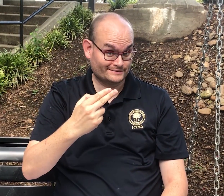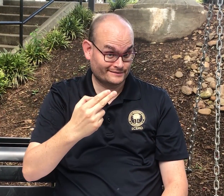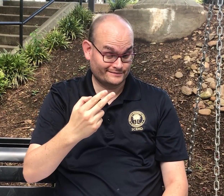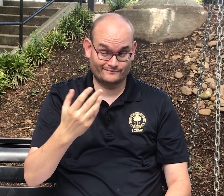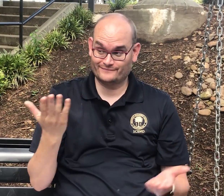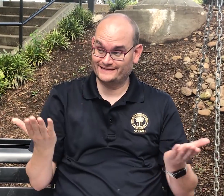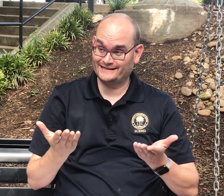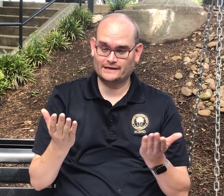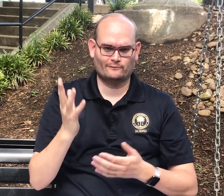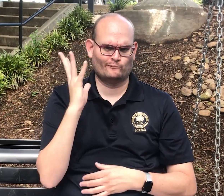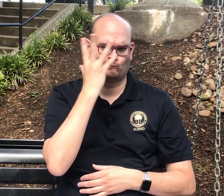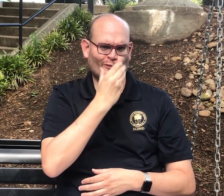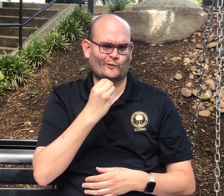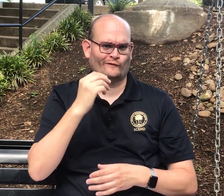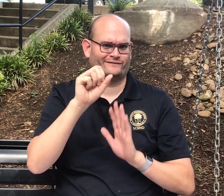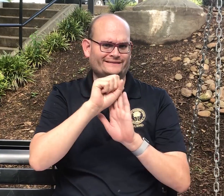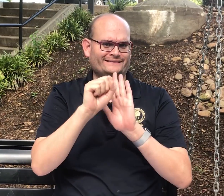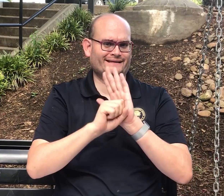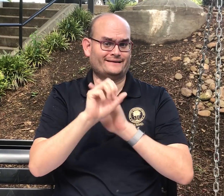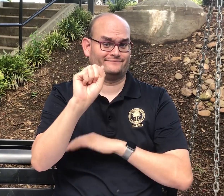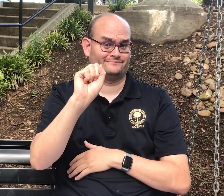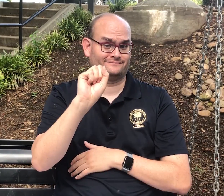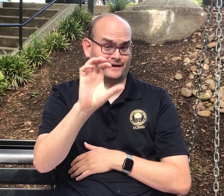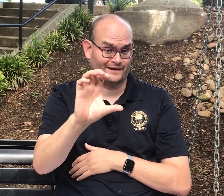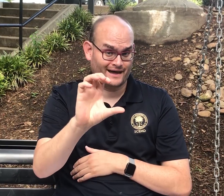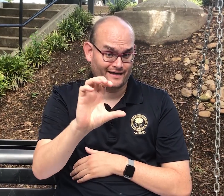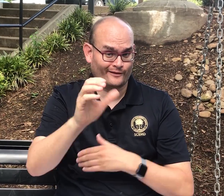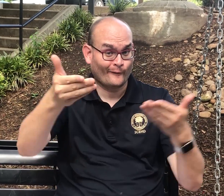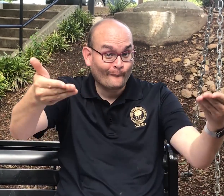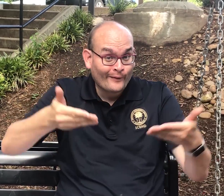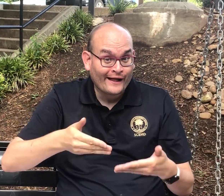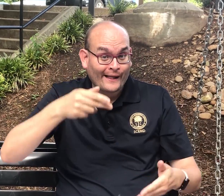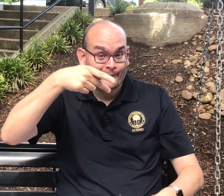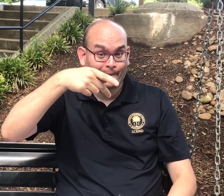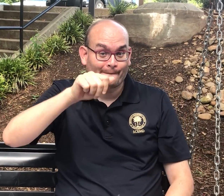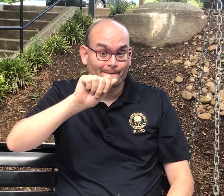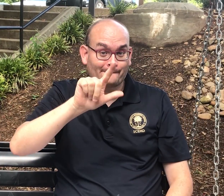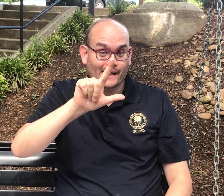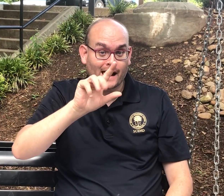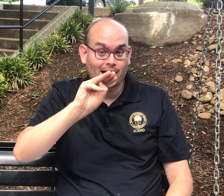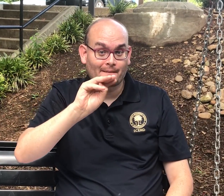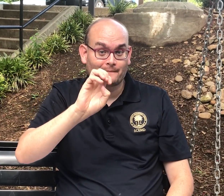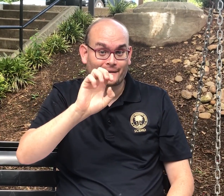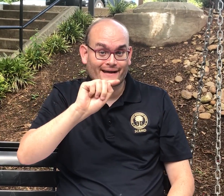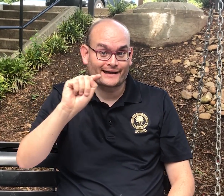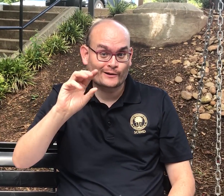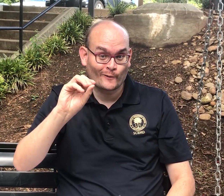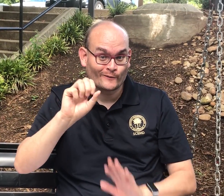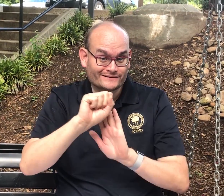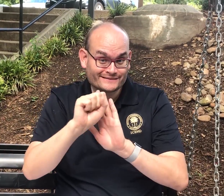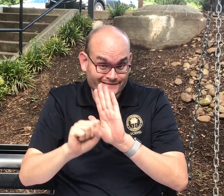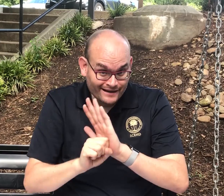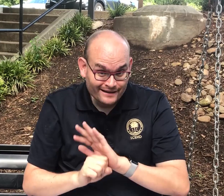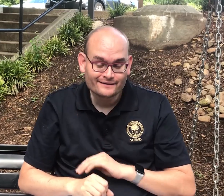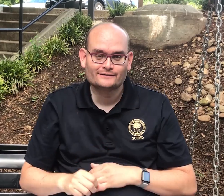HERE IN THE BEAUTIFUL STATE OF SOUTH CAROLINA. WELCOME TO THE PALMETTO STATE